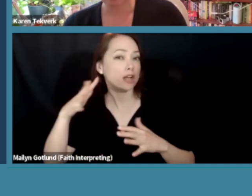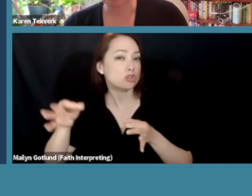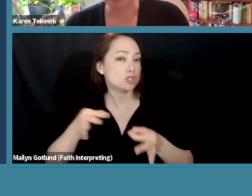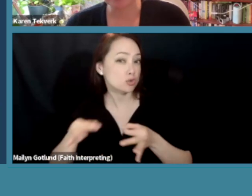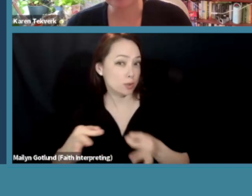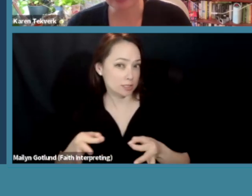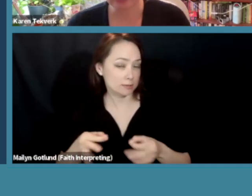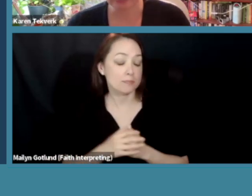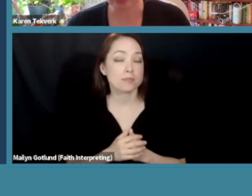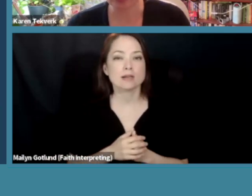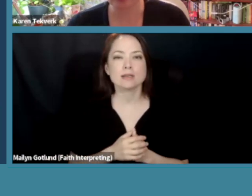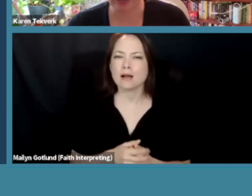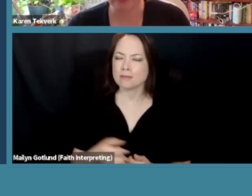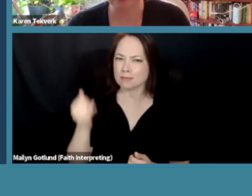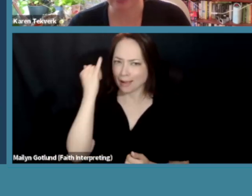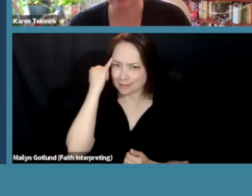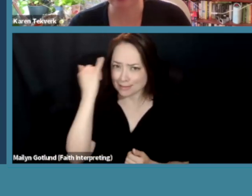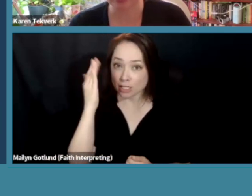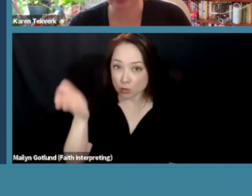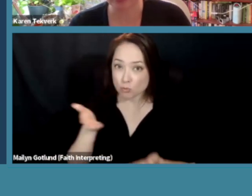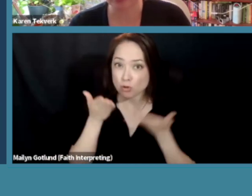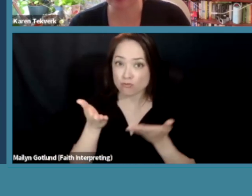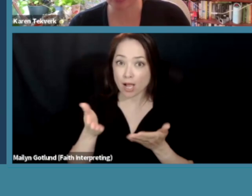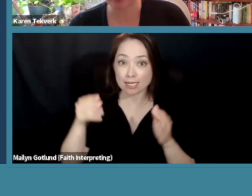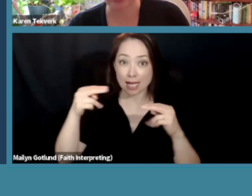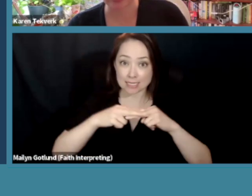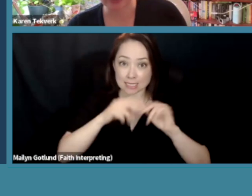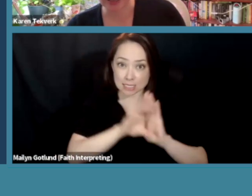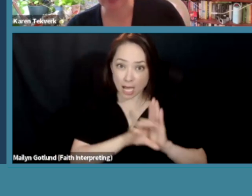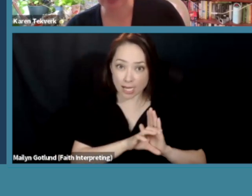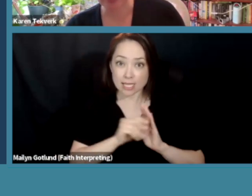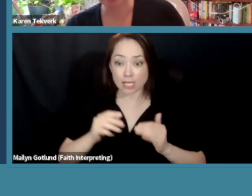And ideally, you'll provide slides and resources to folks ahead of time,